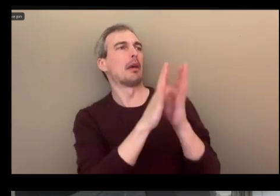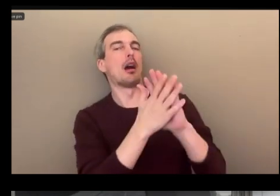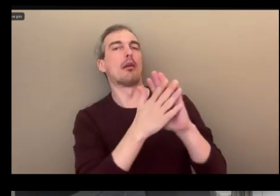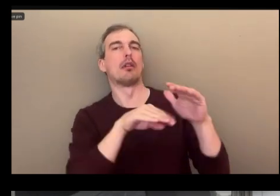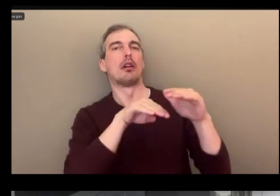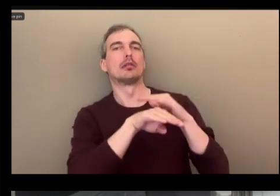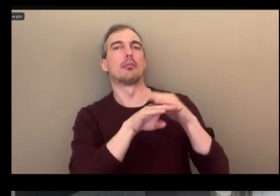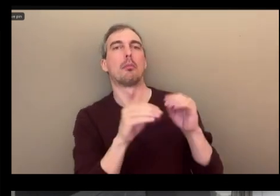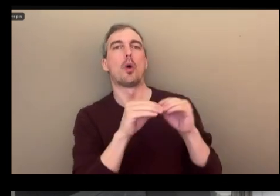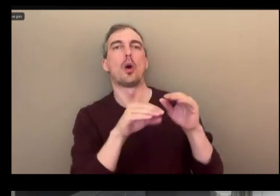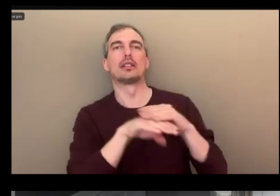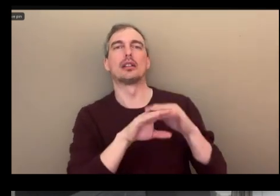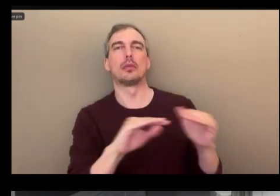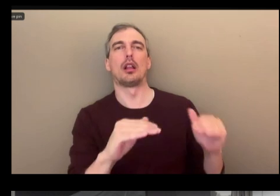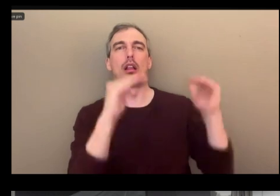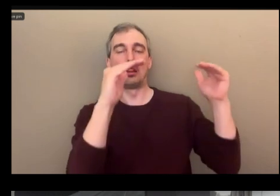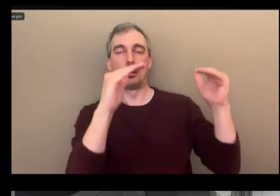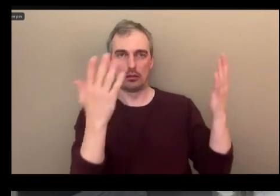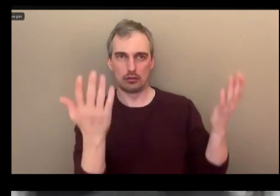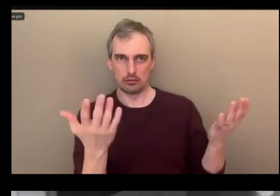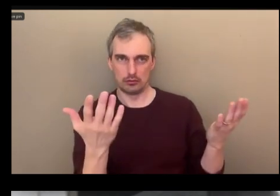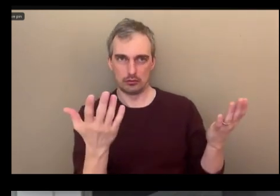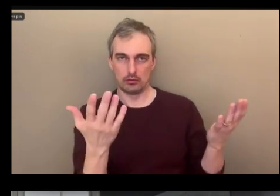on to now we've expanded across the whole enterprise for Verizon.